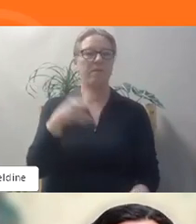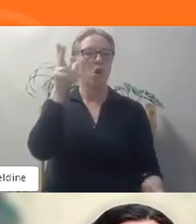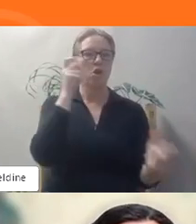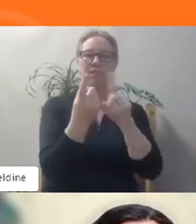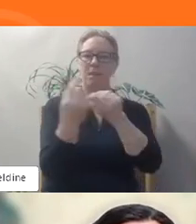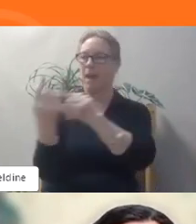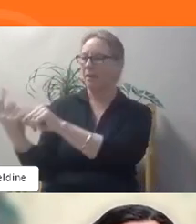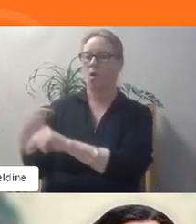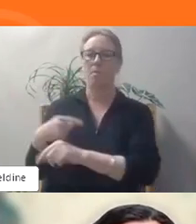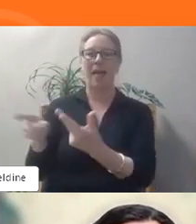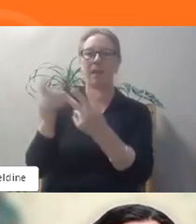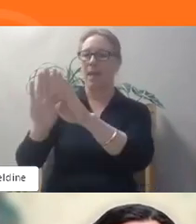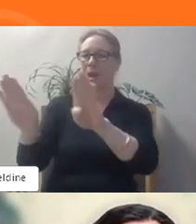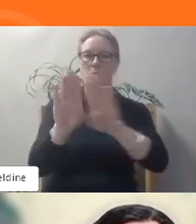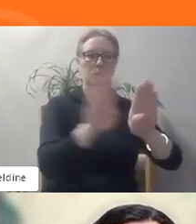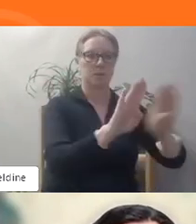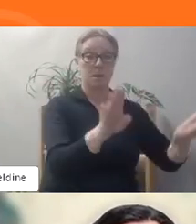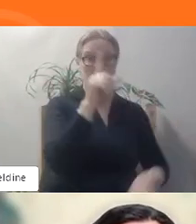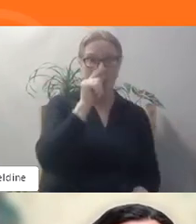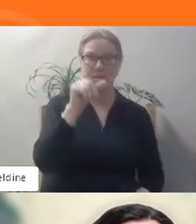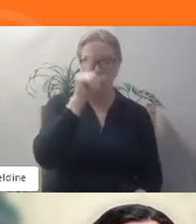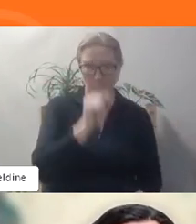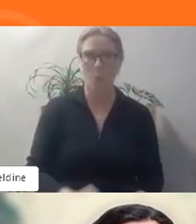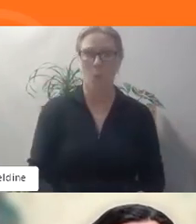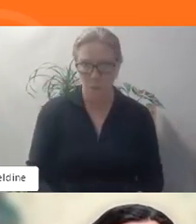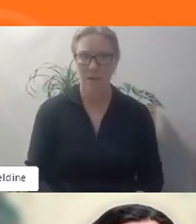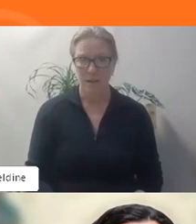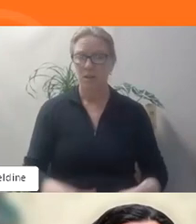that are saying that this is possible. When working with teachers, we